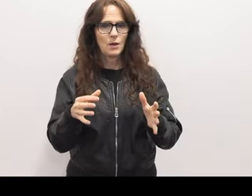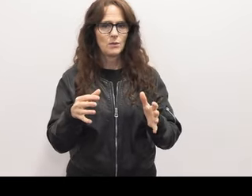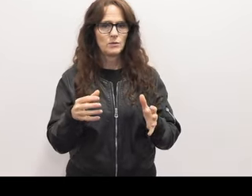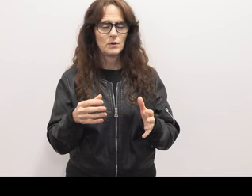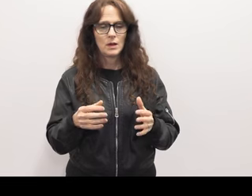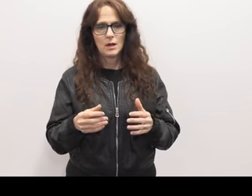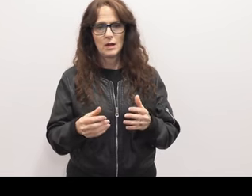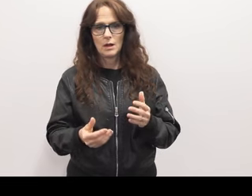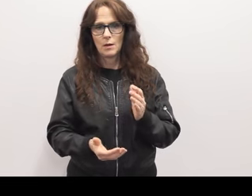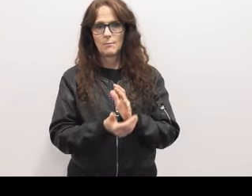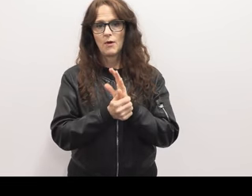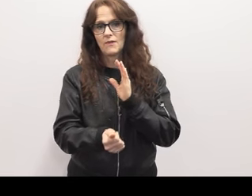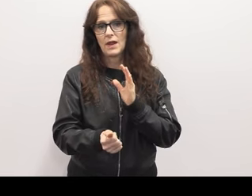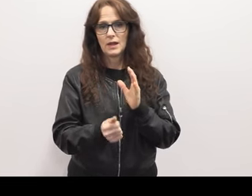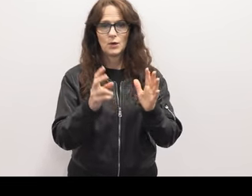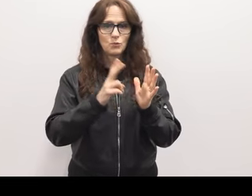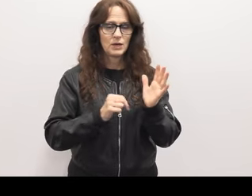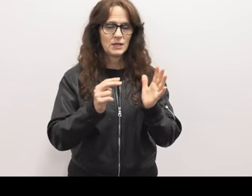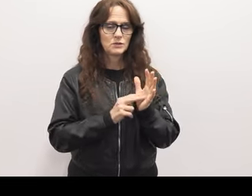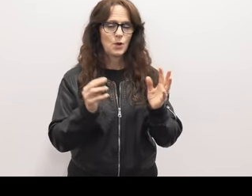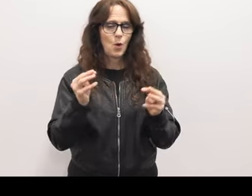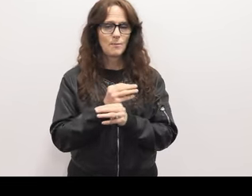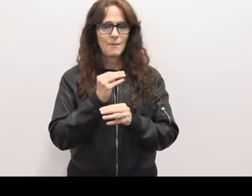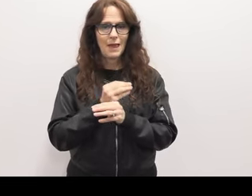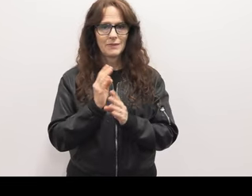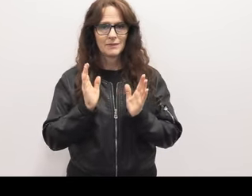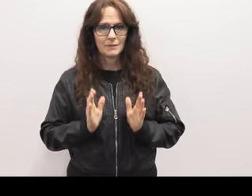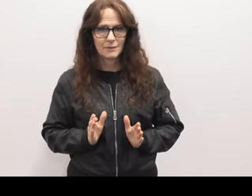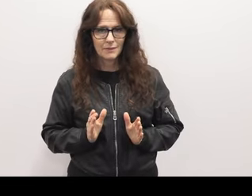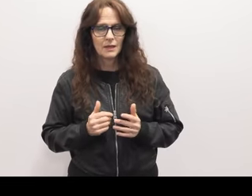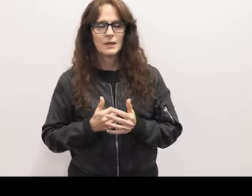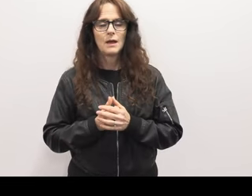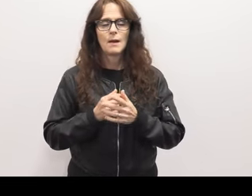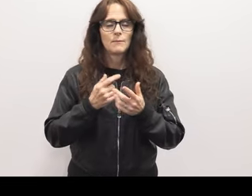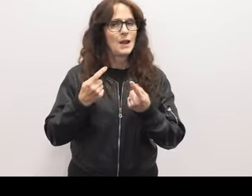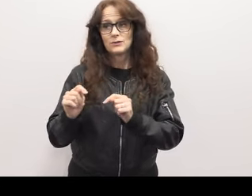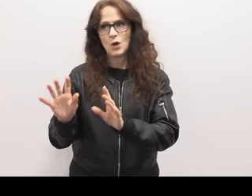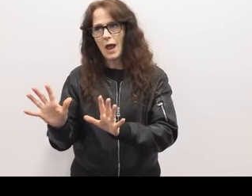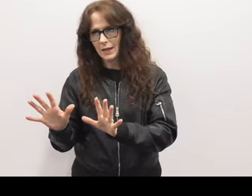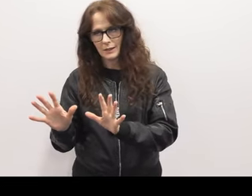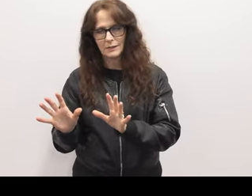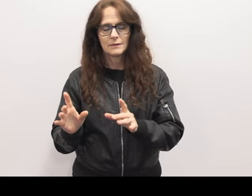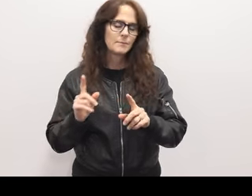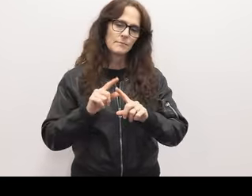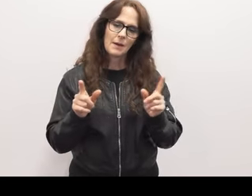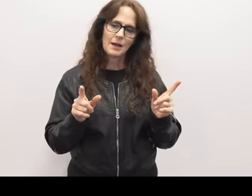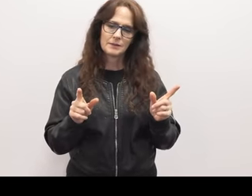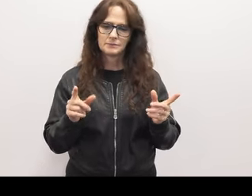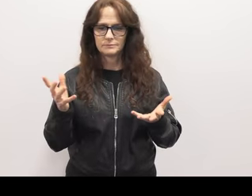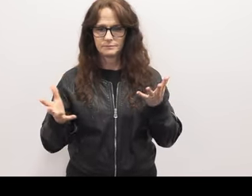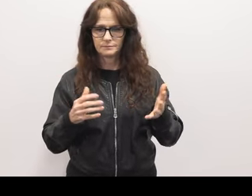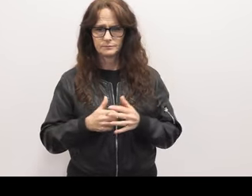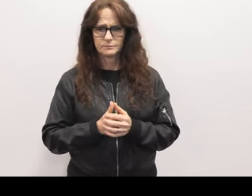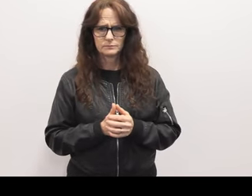Obviously that's not what we're gonna be trying to do, but I guess that's what I would. [Jill Baker] Yeah, Brian, can you also just share